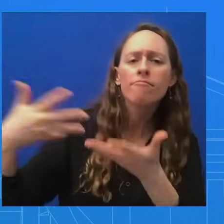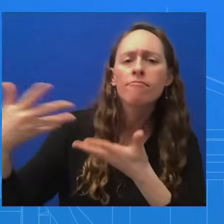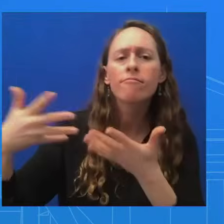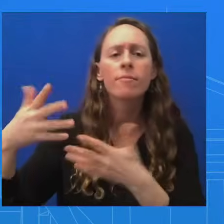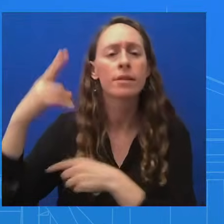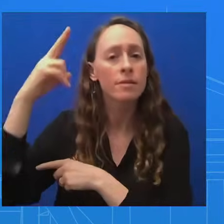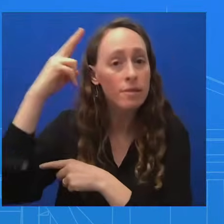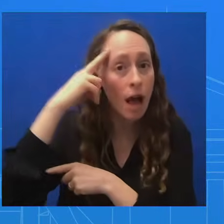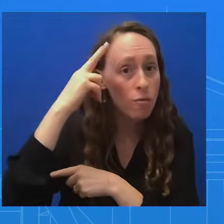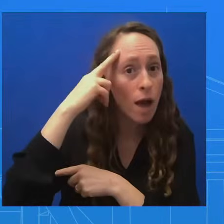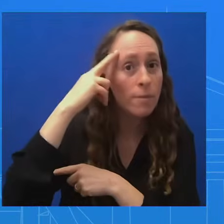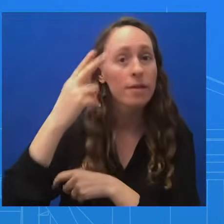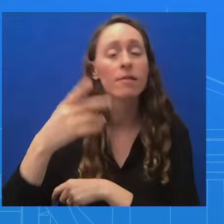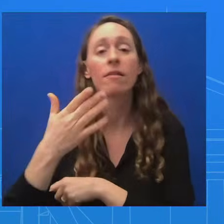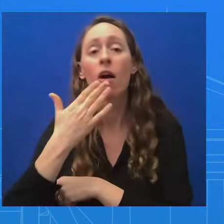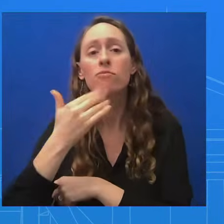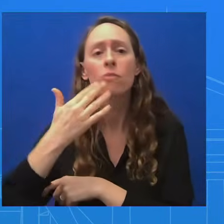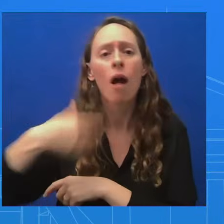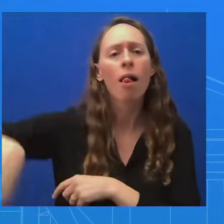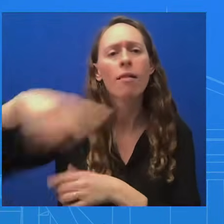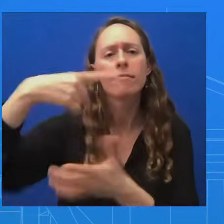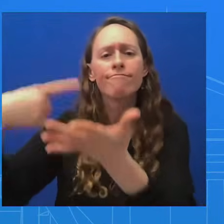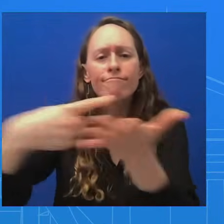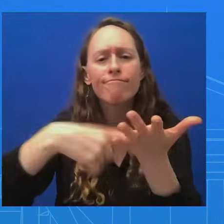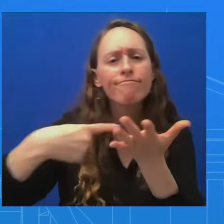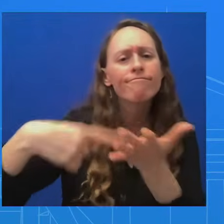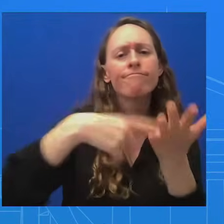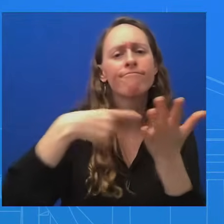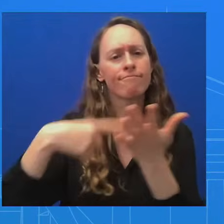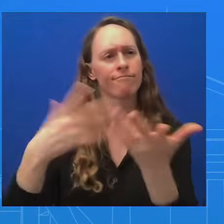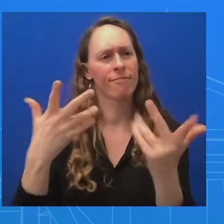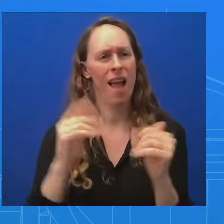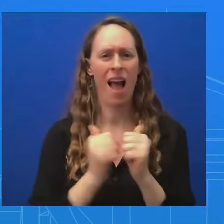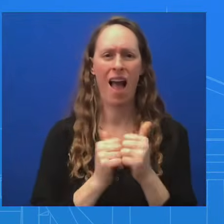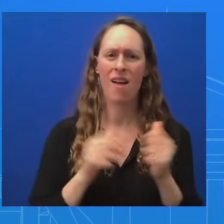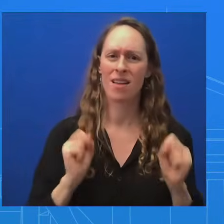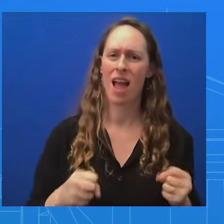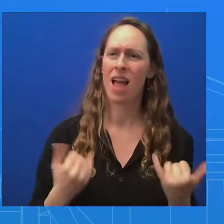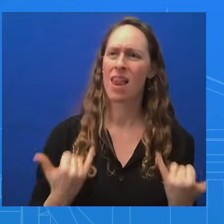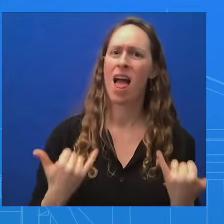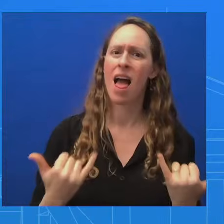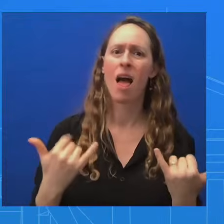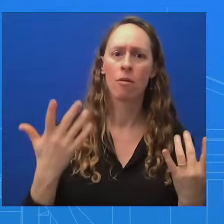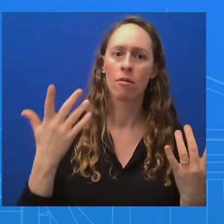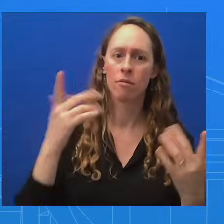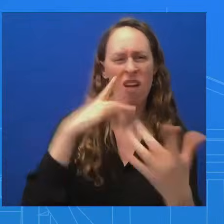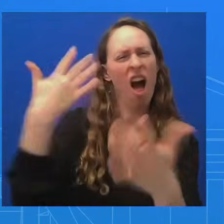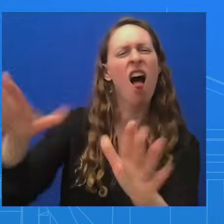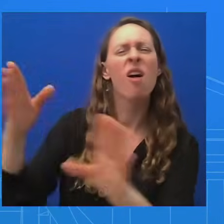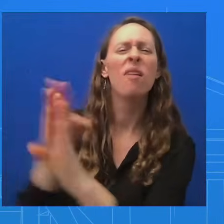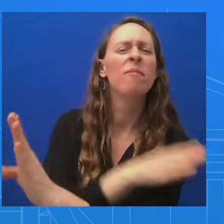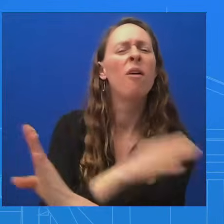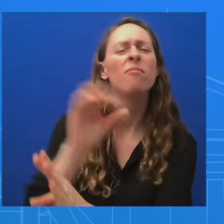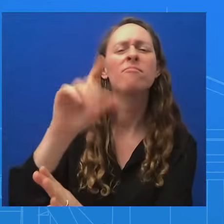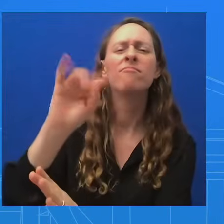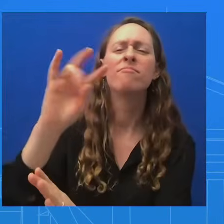And it certainly could have been a contributing factor to the violence that they visited on the Israeli people on the 7th. (Reporter sneezes.) Mr. Kirby: Bless you. The Press: Thank you.